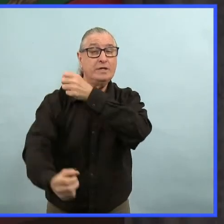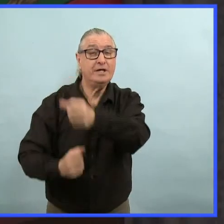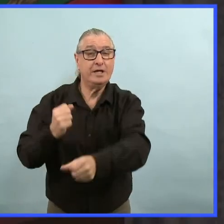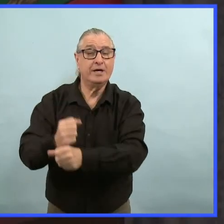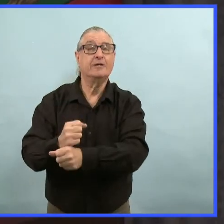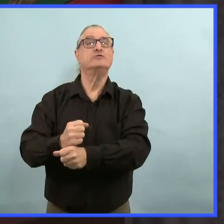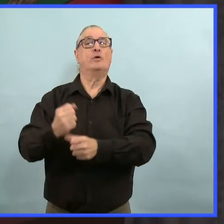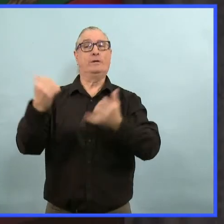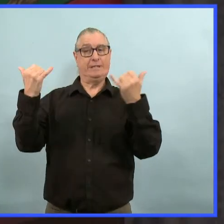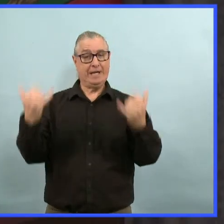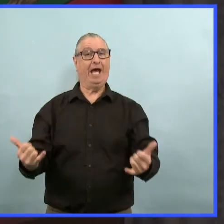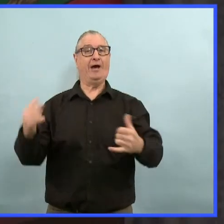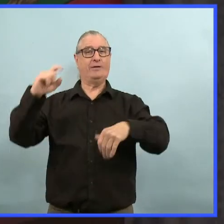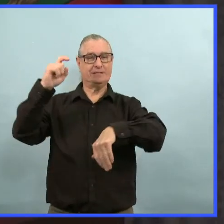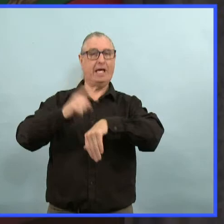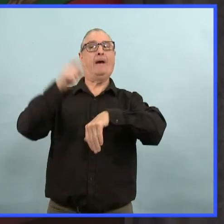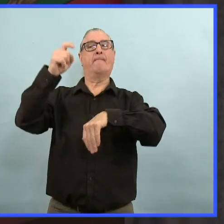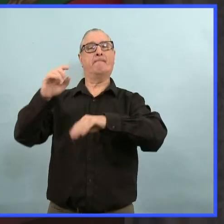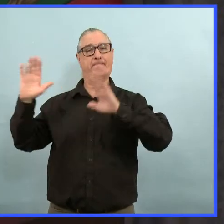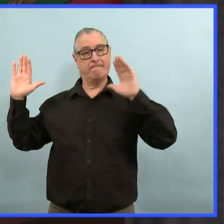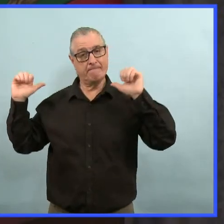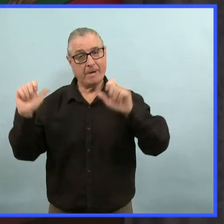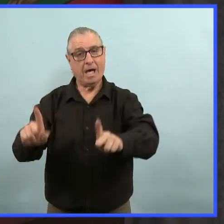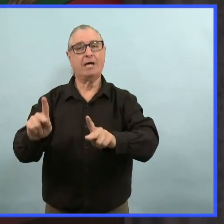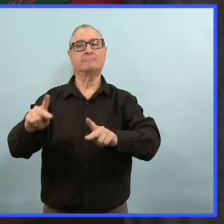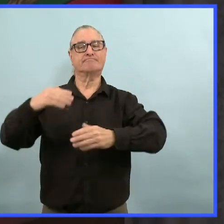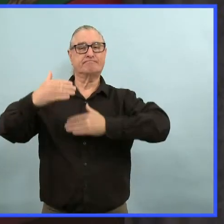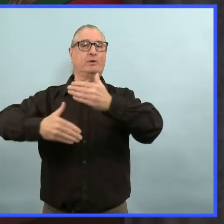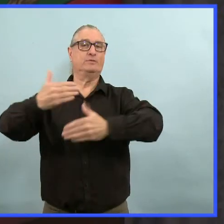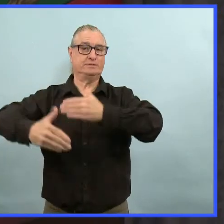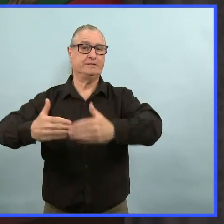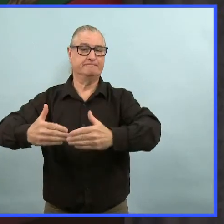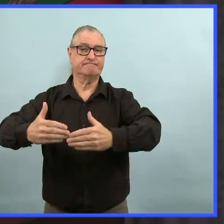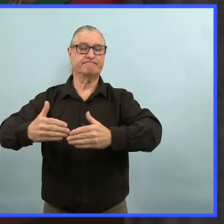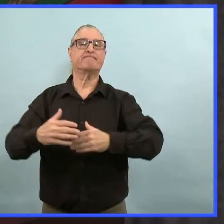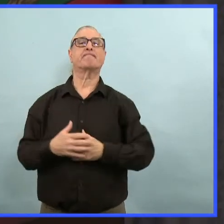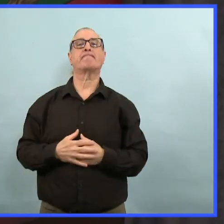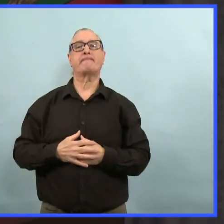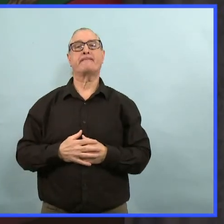and non-routine emergency procedures that can be done by the health system as a whole